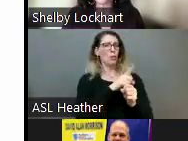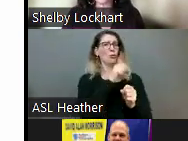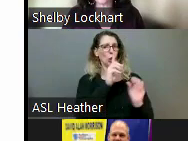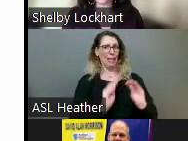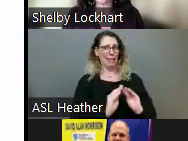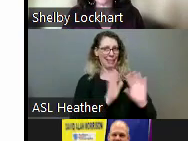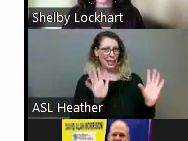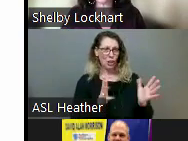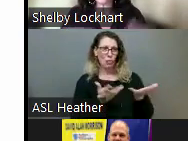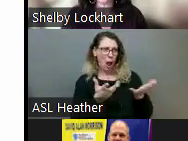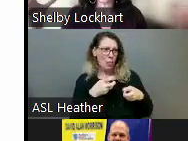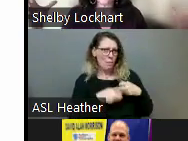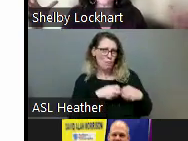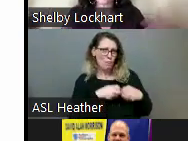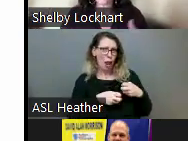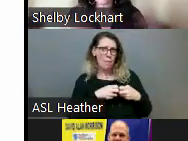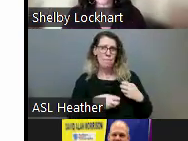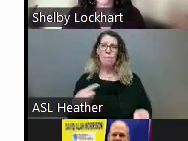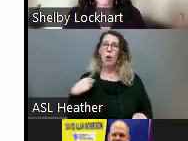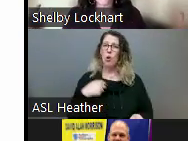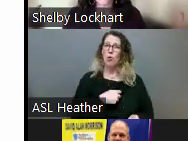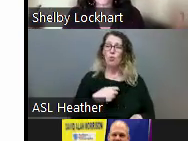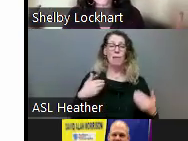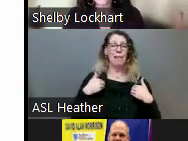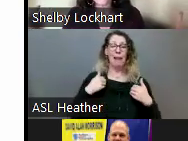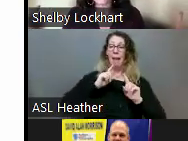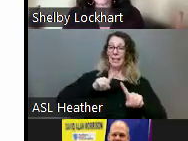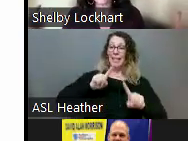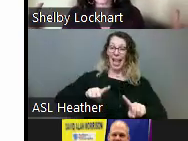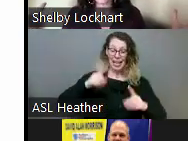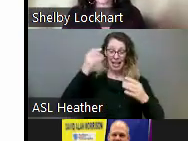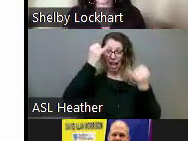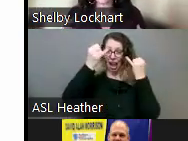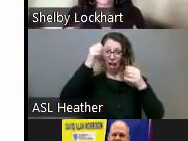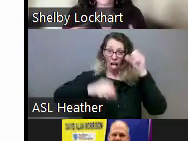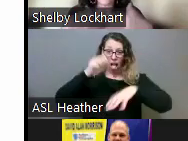the problem. We get on attendance works and have all kinds of ideas and we want to